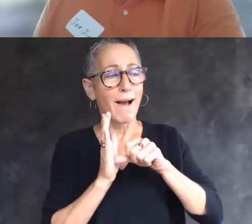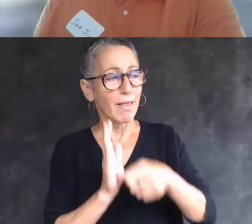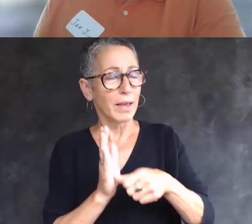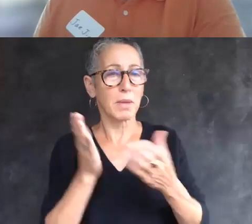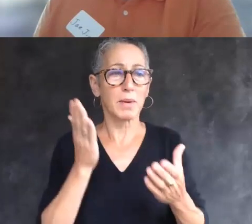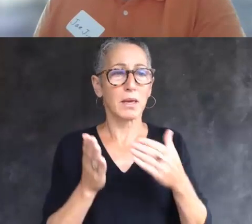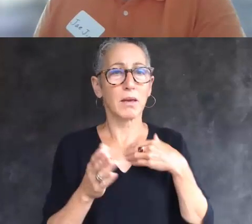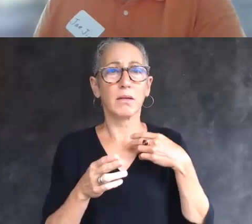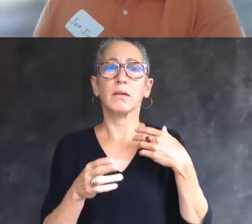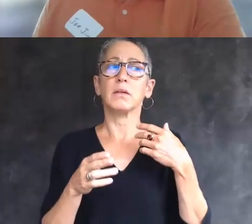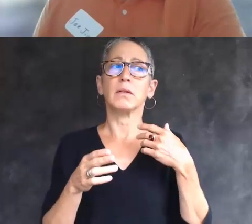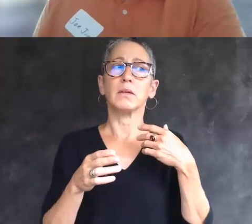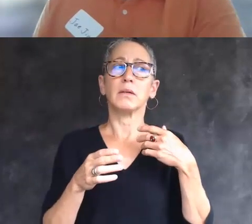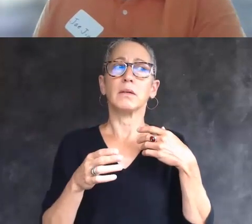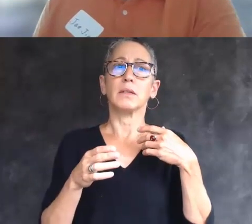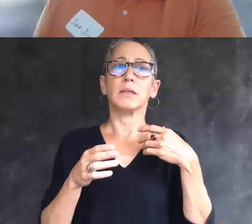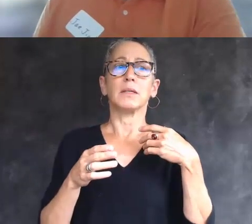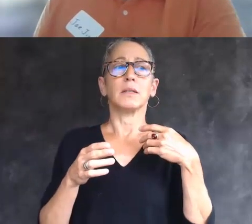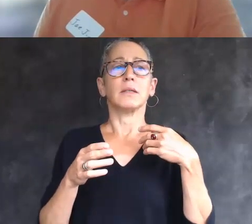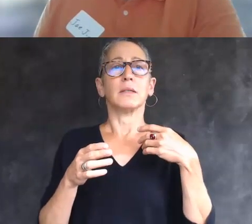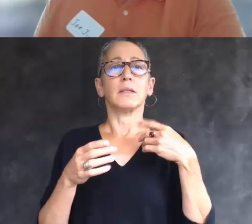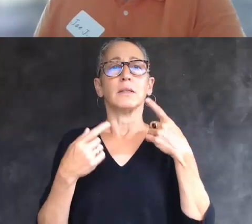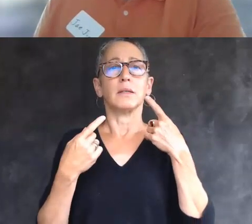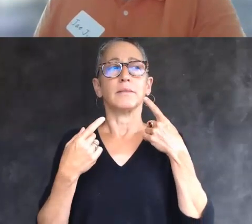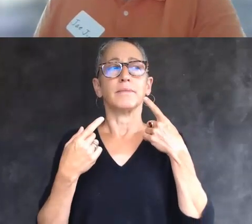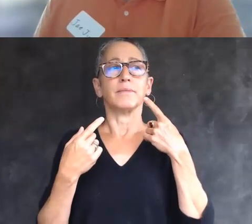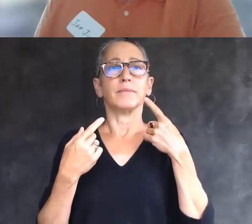or two biggest barriers from your perspective or from your work